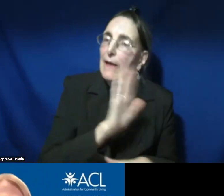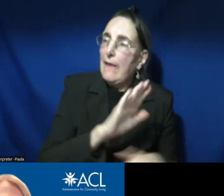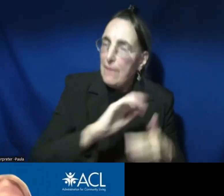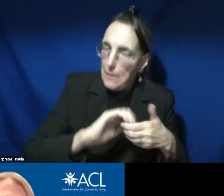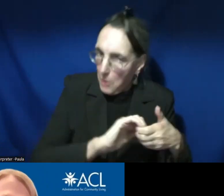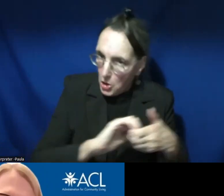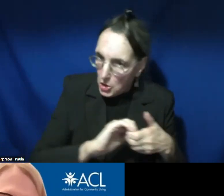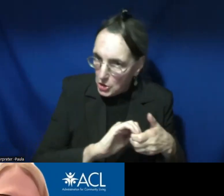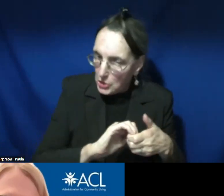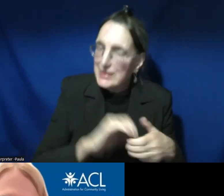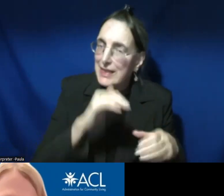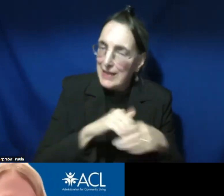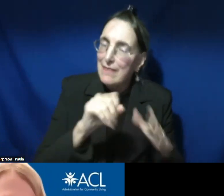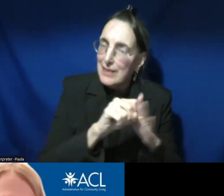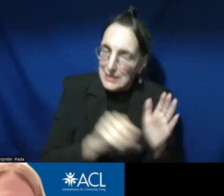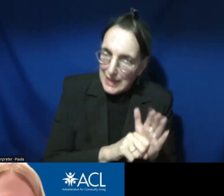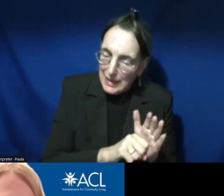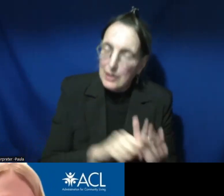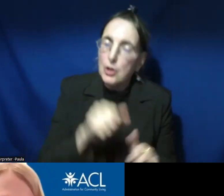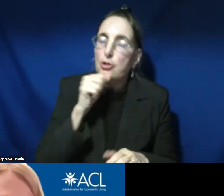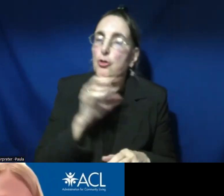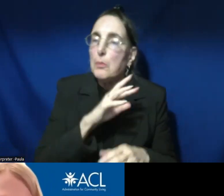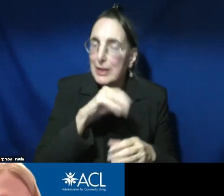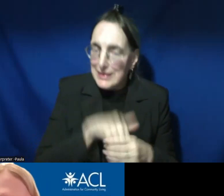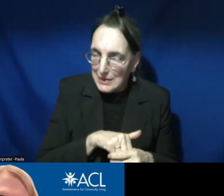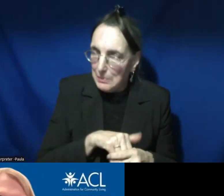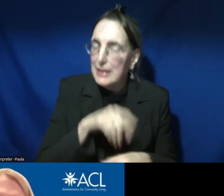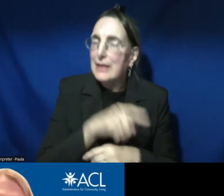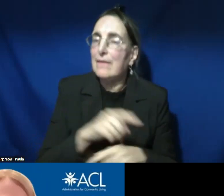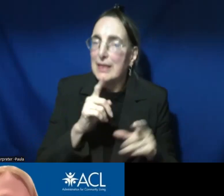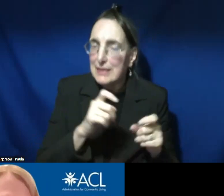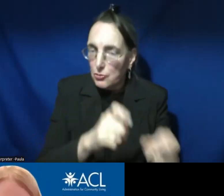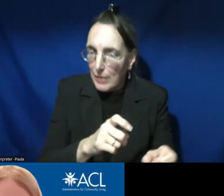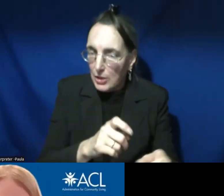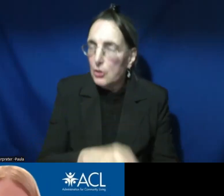that participate in the accelerator would participate in the technical